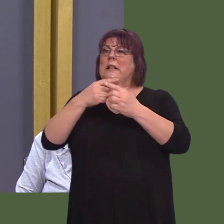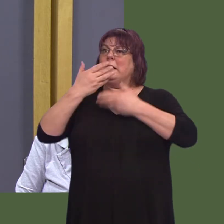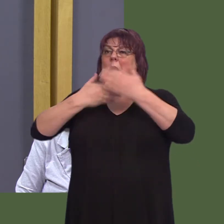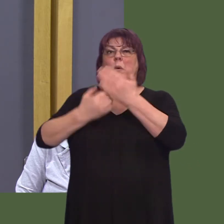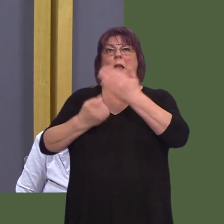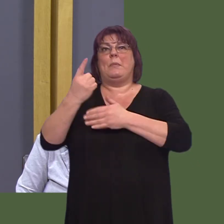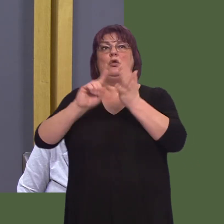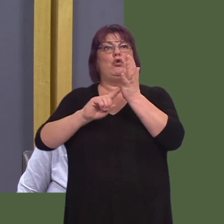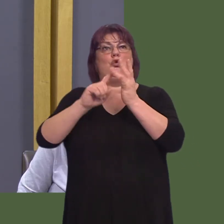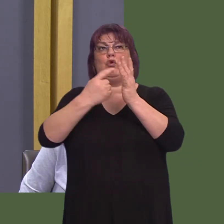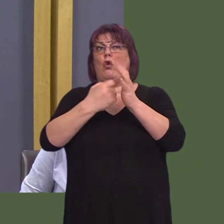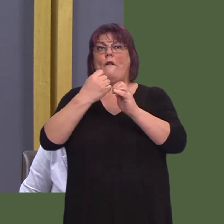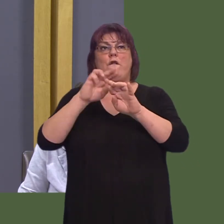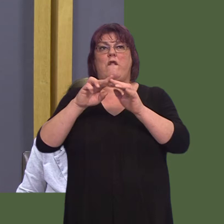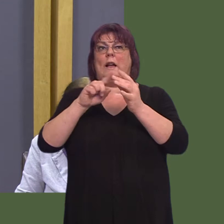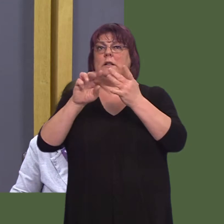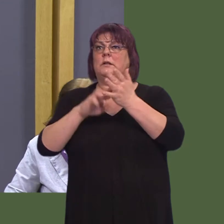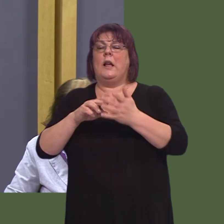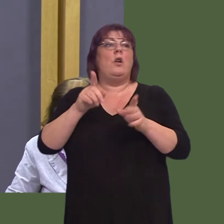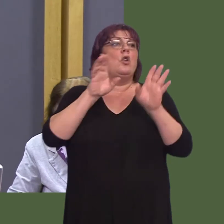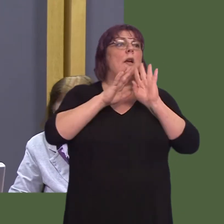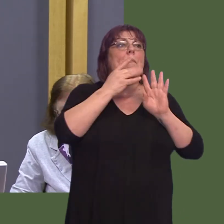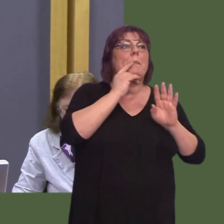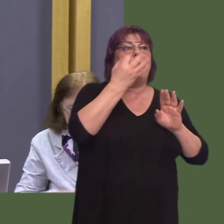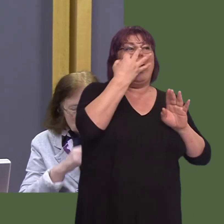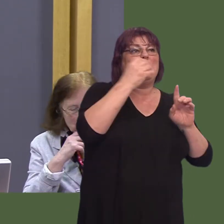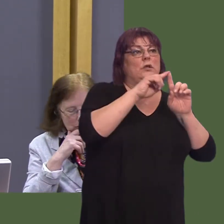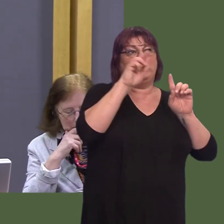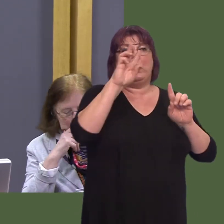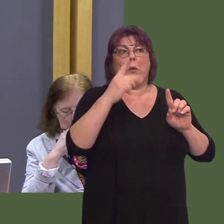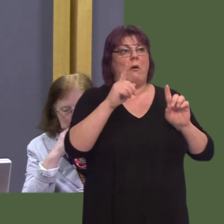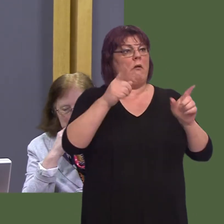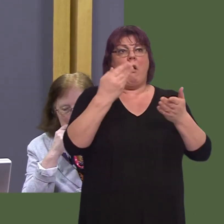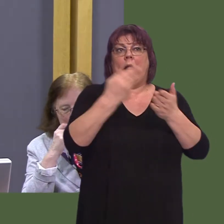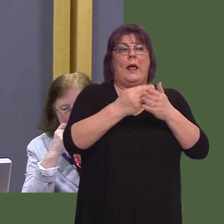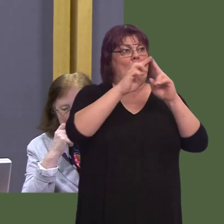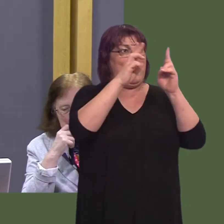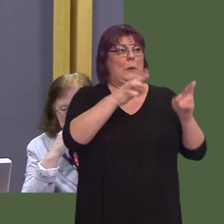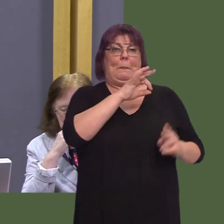young people aged 18 to 21 have also lost out under universal credit, with housing benefit withdrawn.